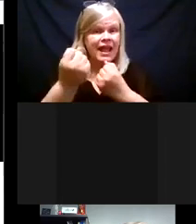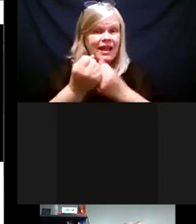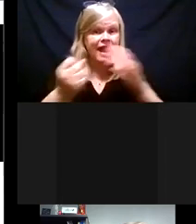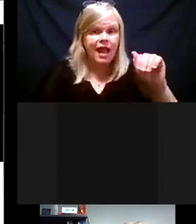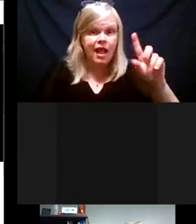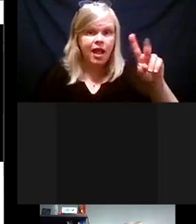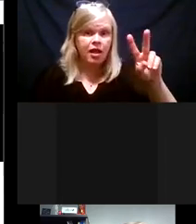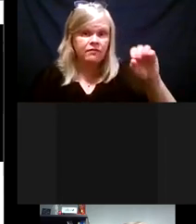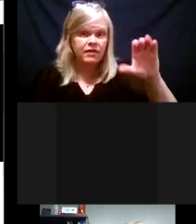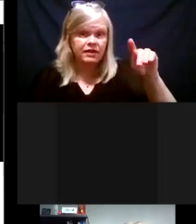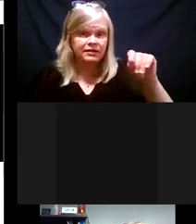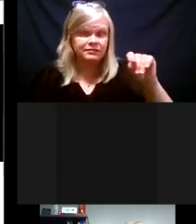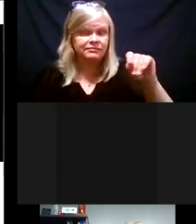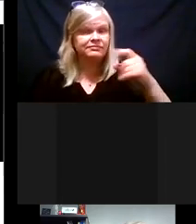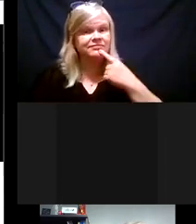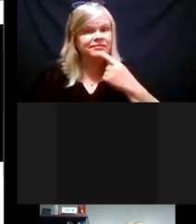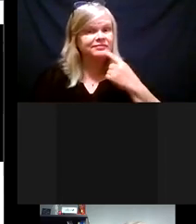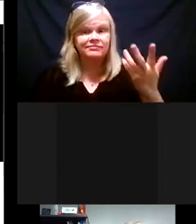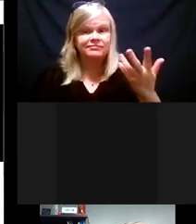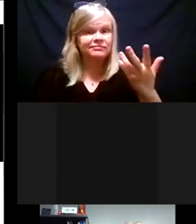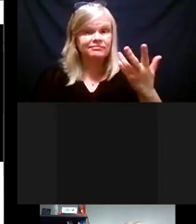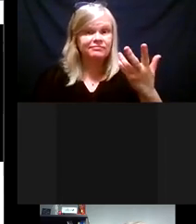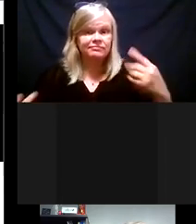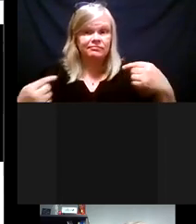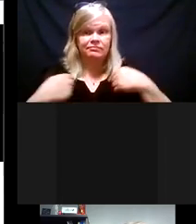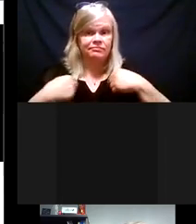ESSENTIALLY DICTATES THAT YOU CAN'T TELL THE PARENTS ANYTHING